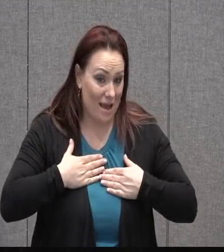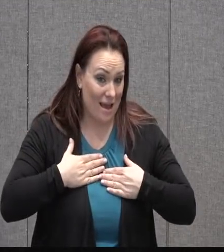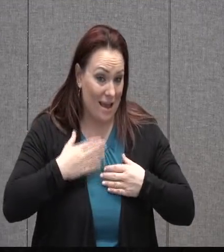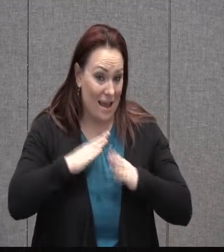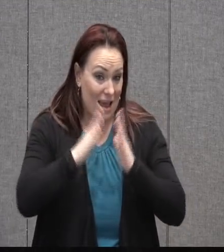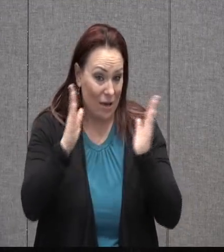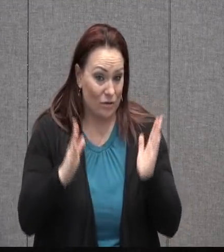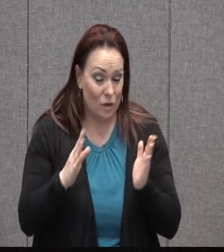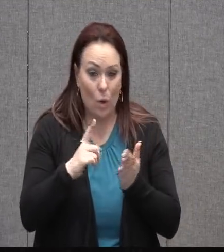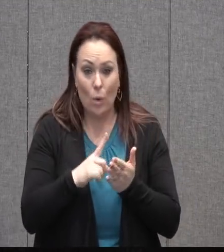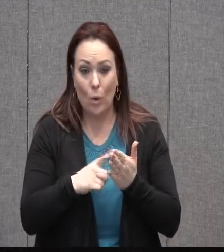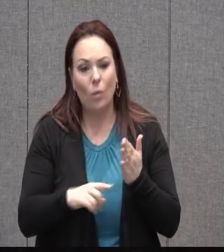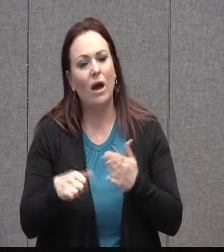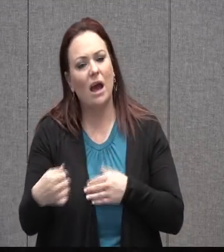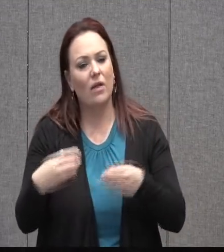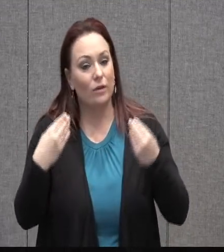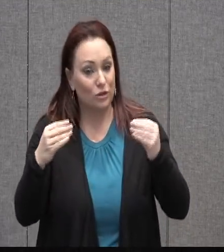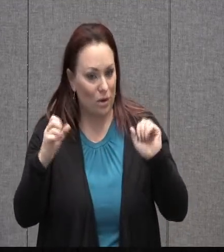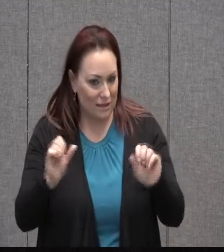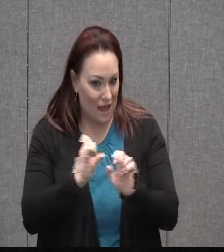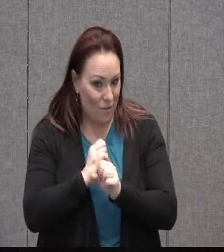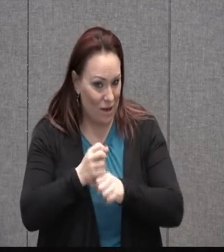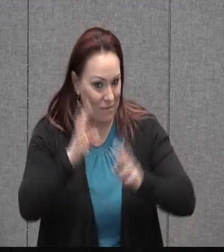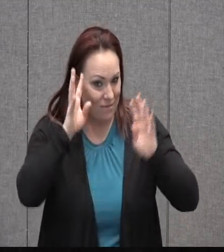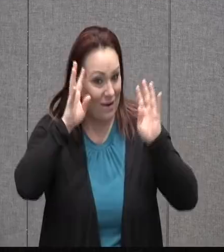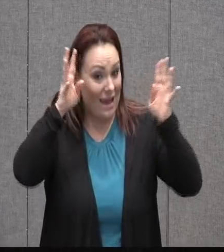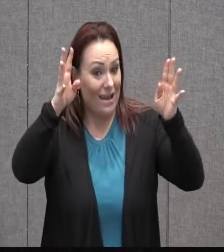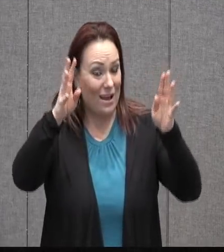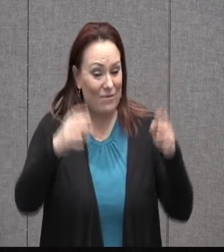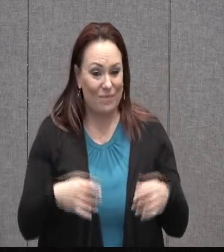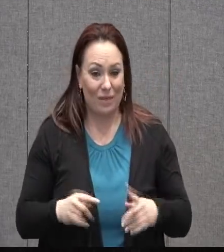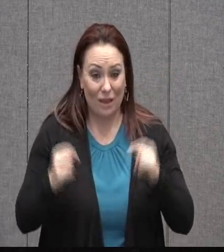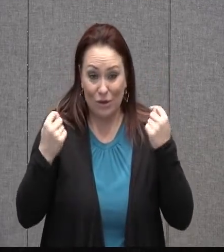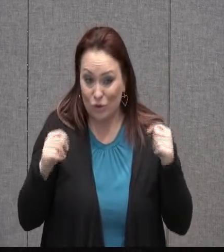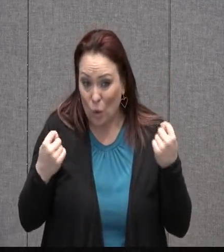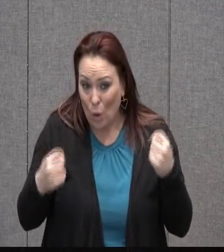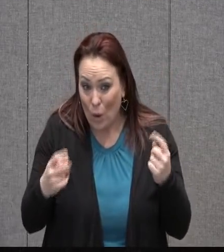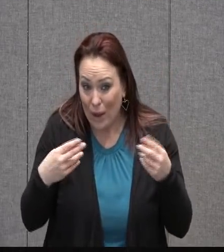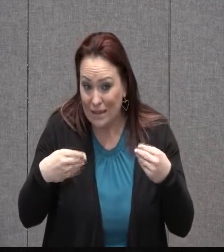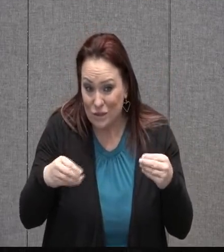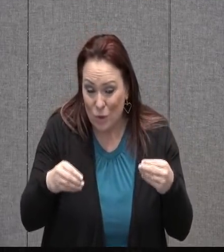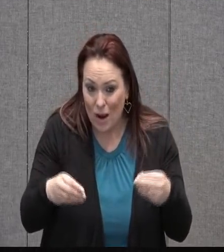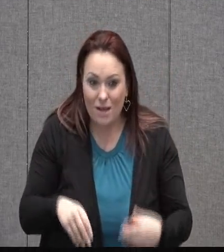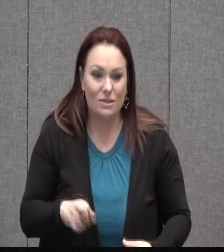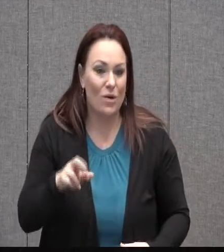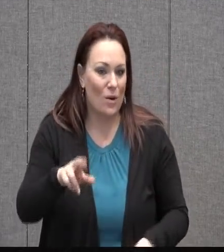Like toy stores or shoe stores. That would be fun. - How much fun